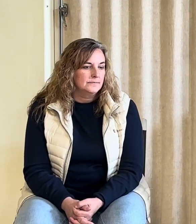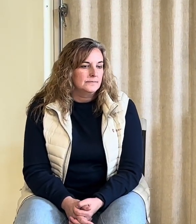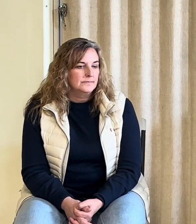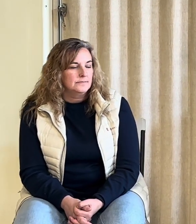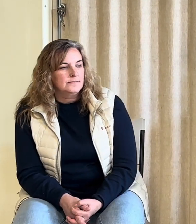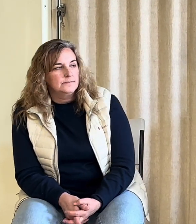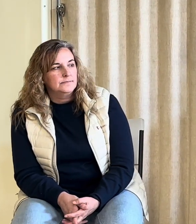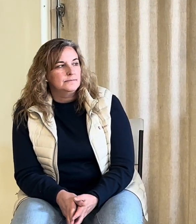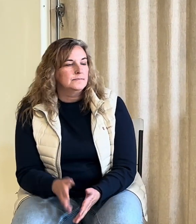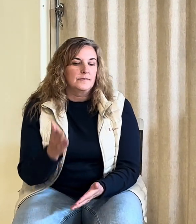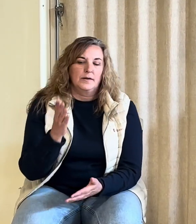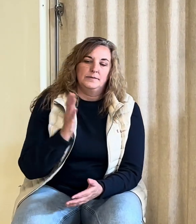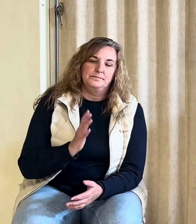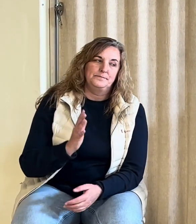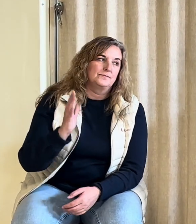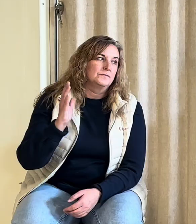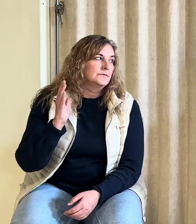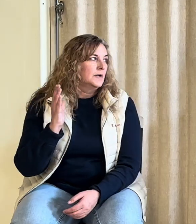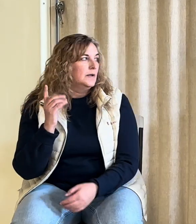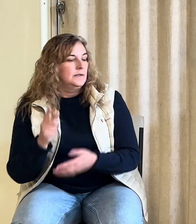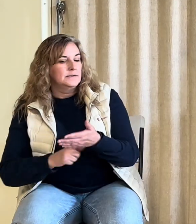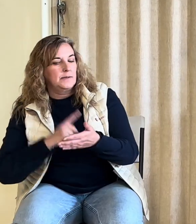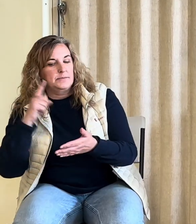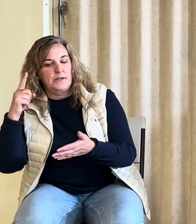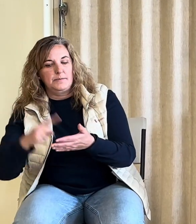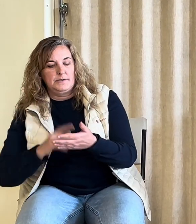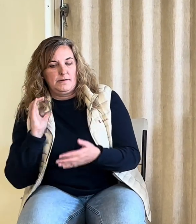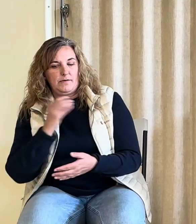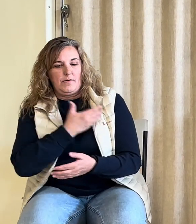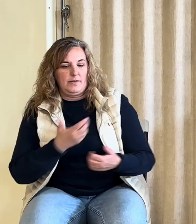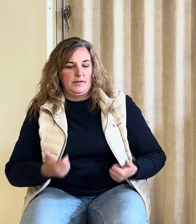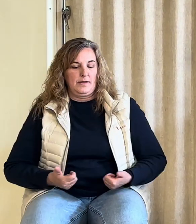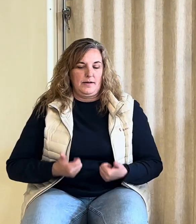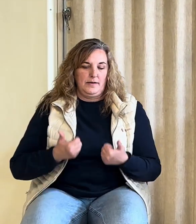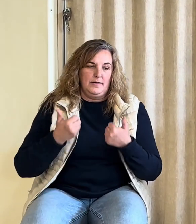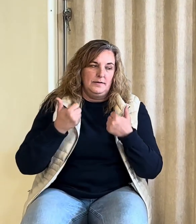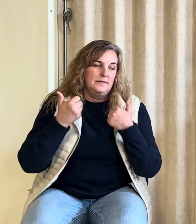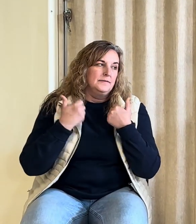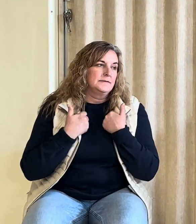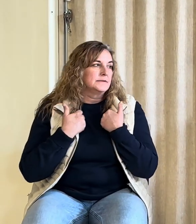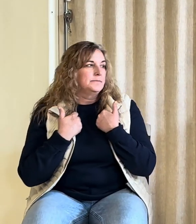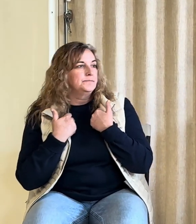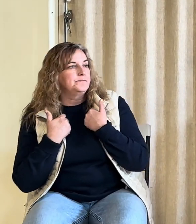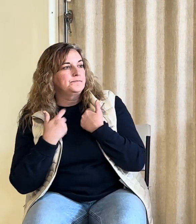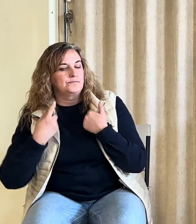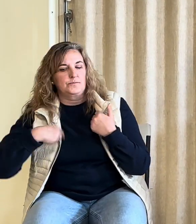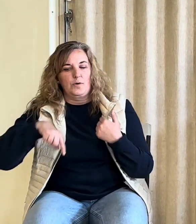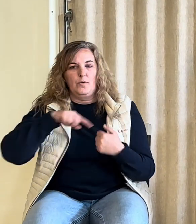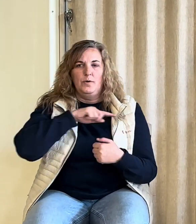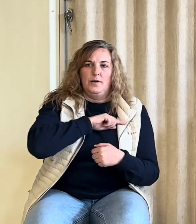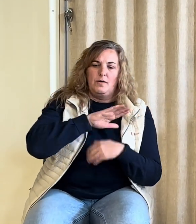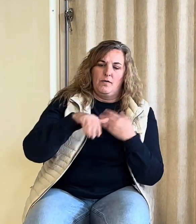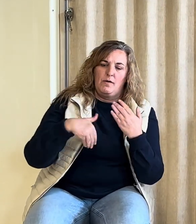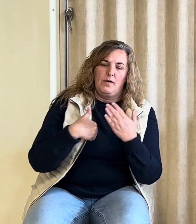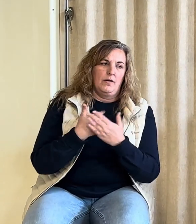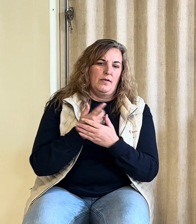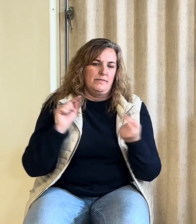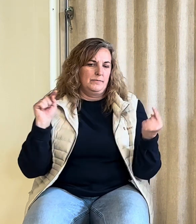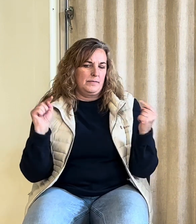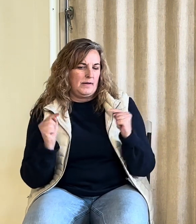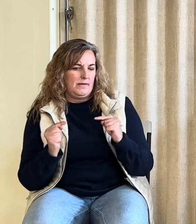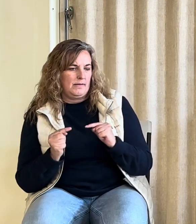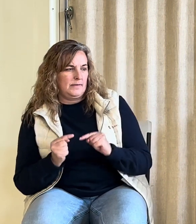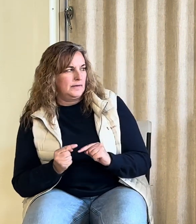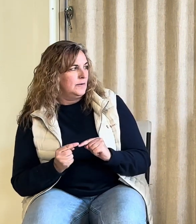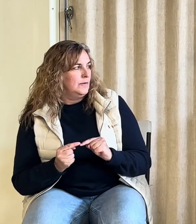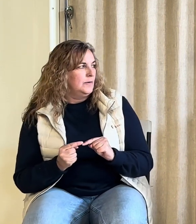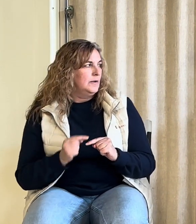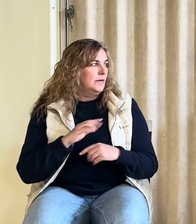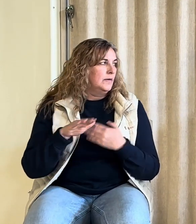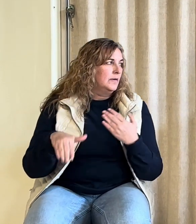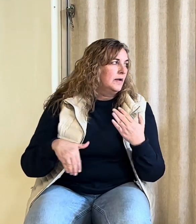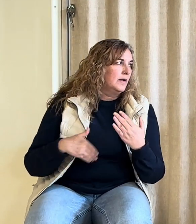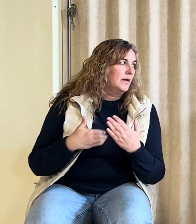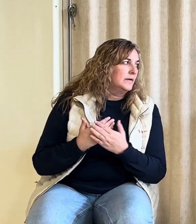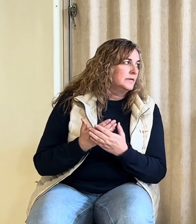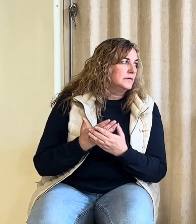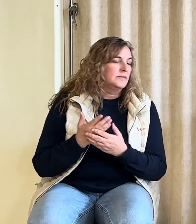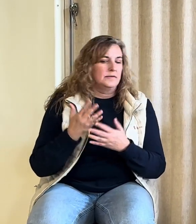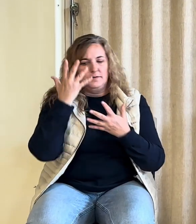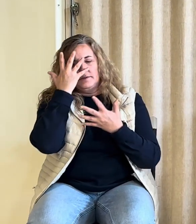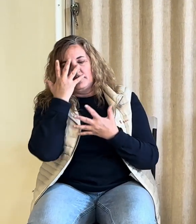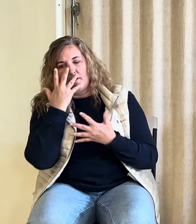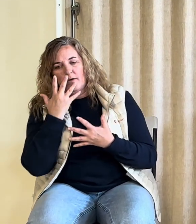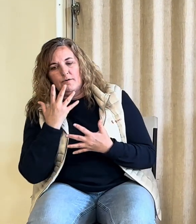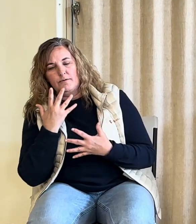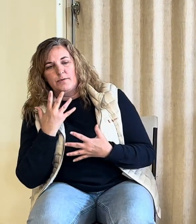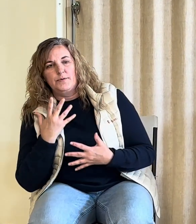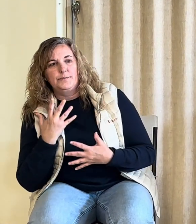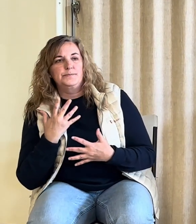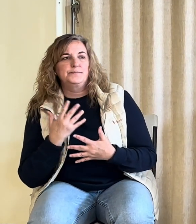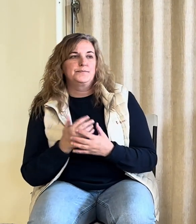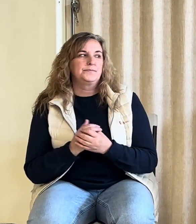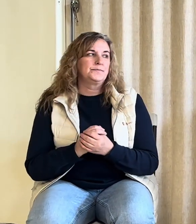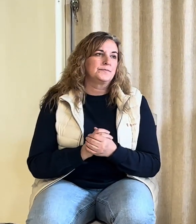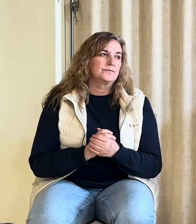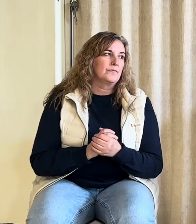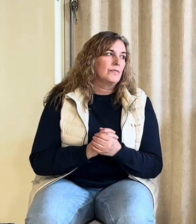Sometimes in our lives We all have pain We all have sorrow